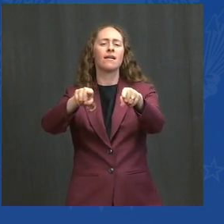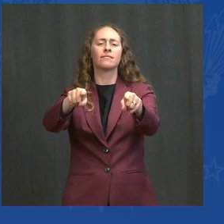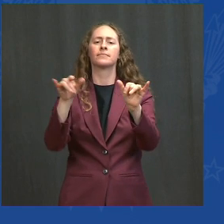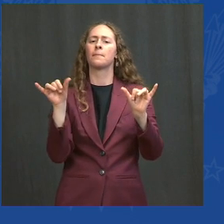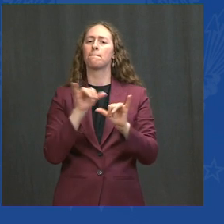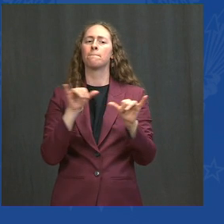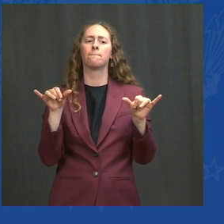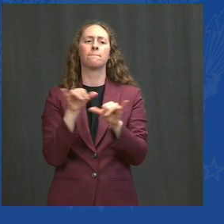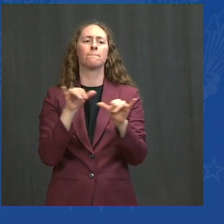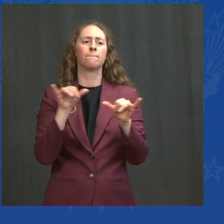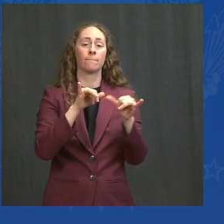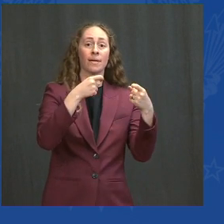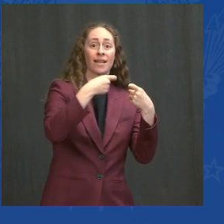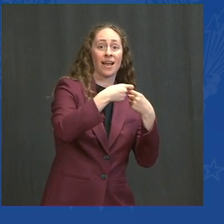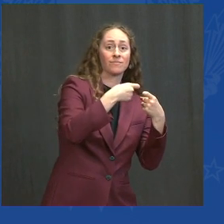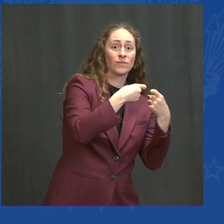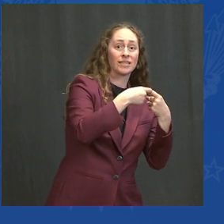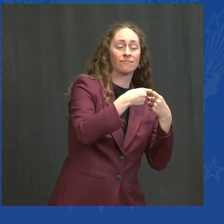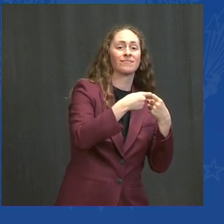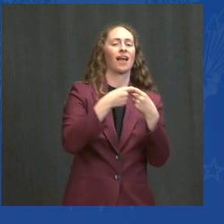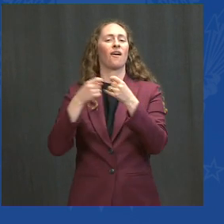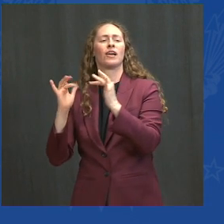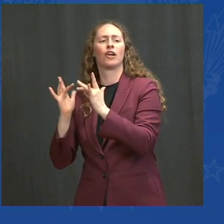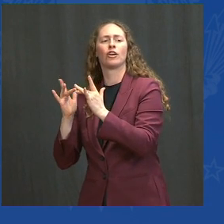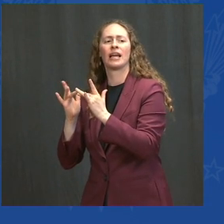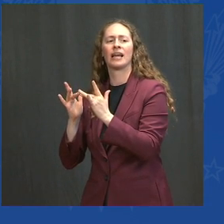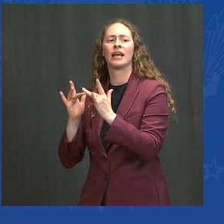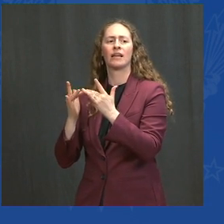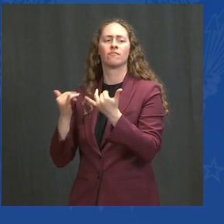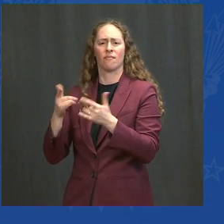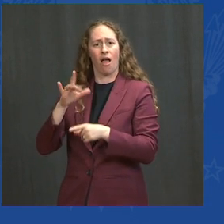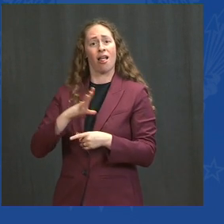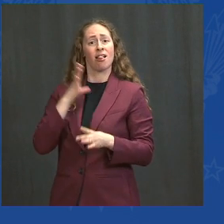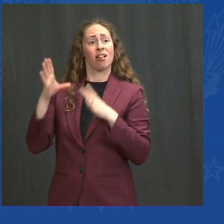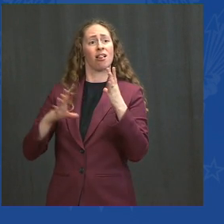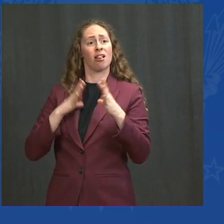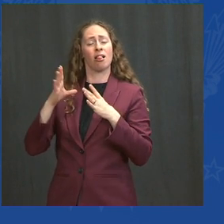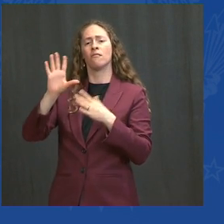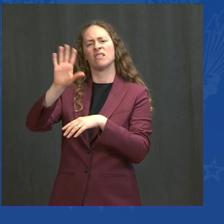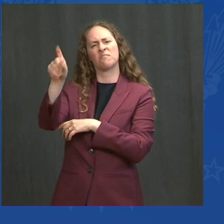It isn't a luxury; it's now a necessity, like water and electricity.